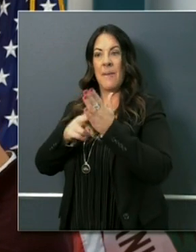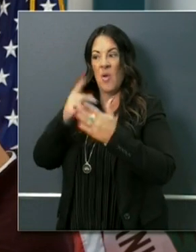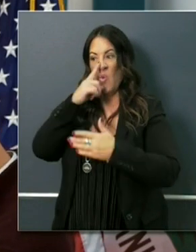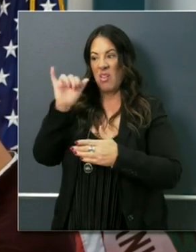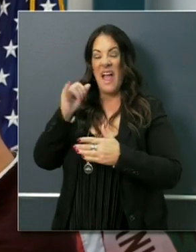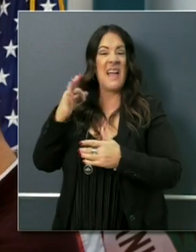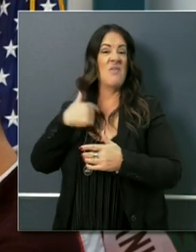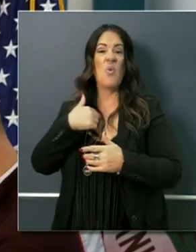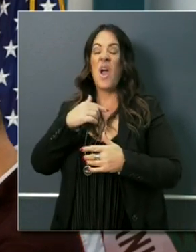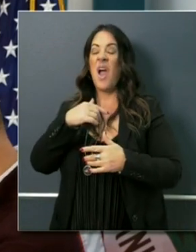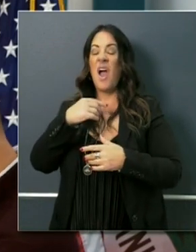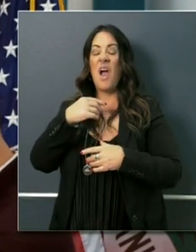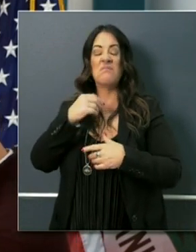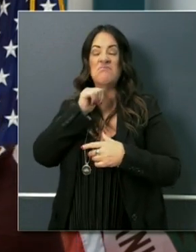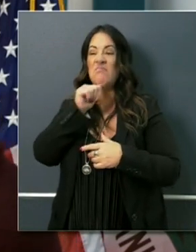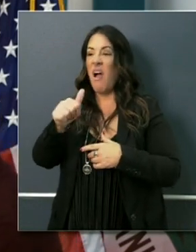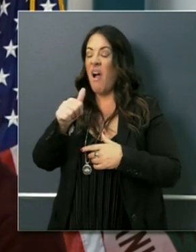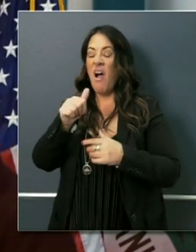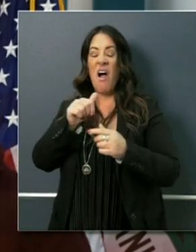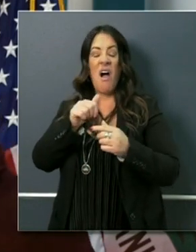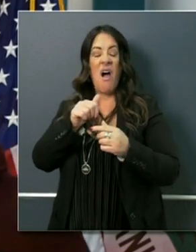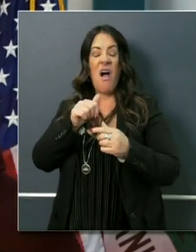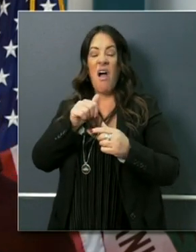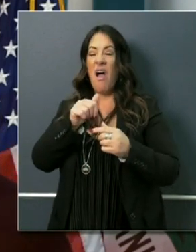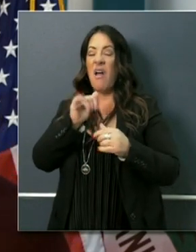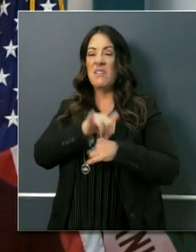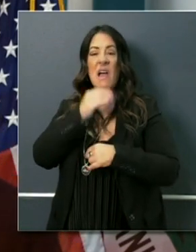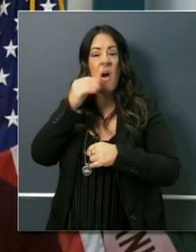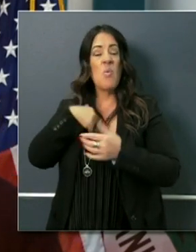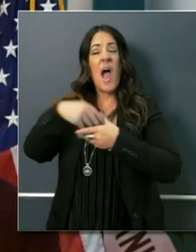JUST A REMINDER FOR THE PRIOR SLIDE THAT THIS IS WHAT IT WOULD HAVE LOOKED LIKE IF WE